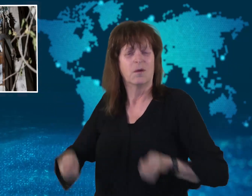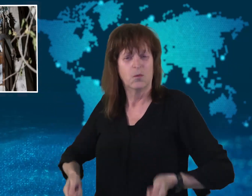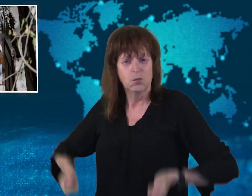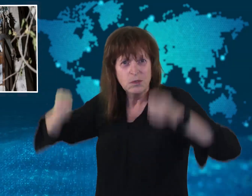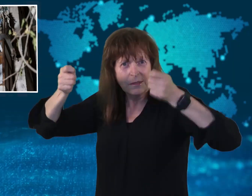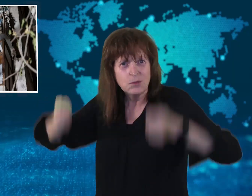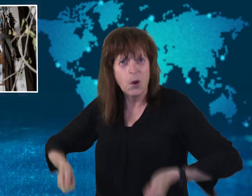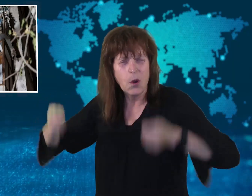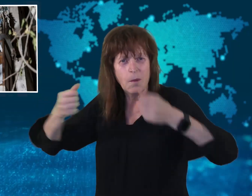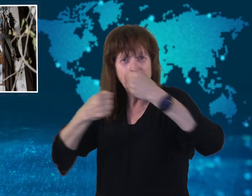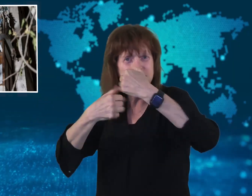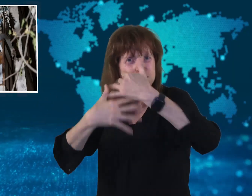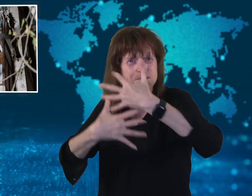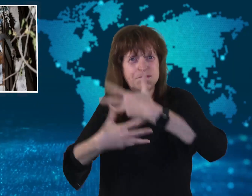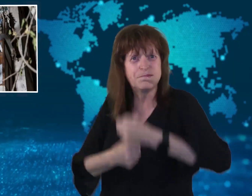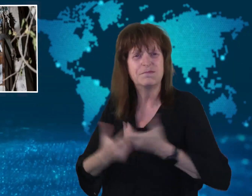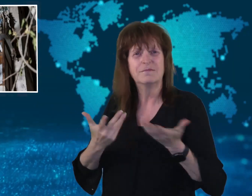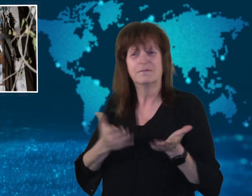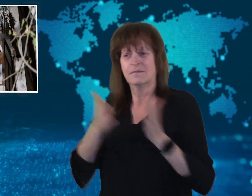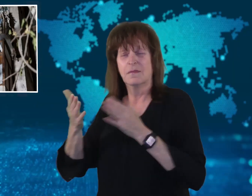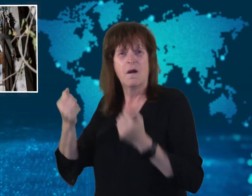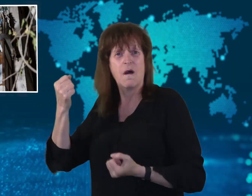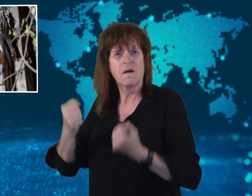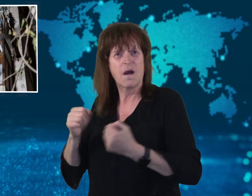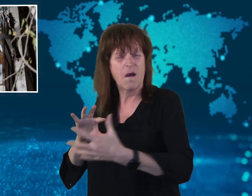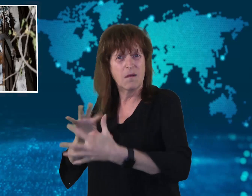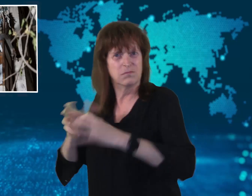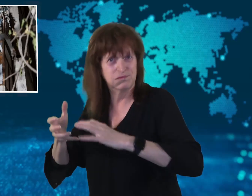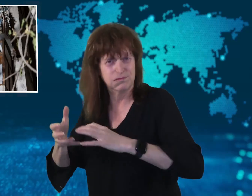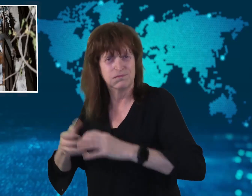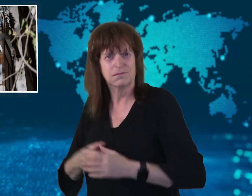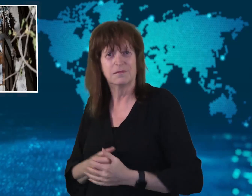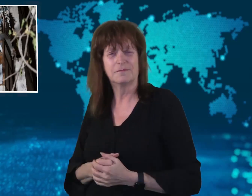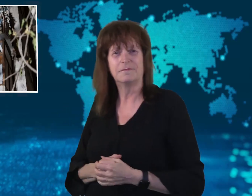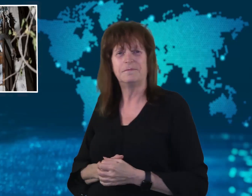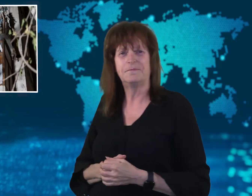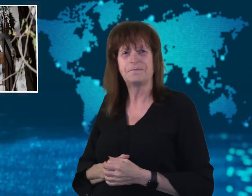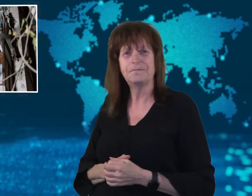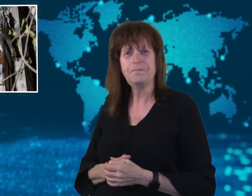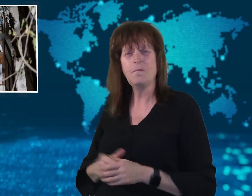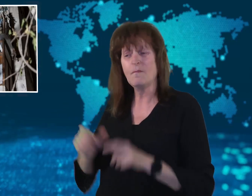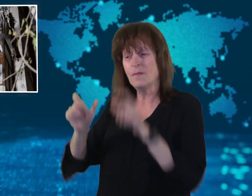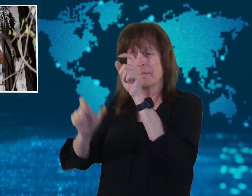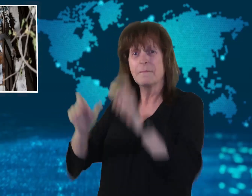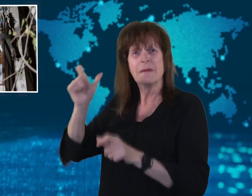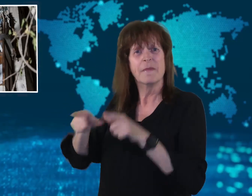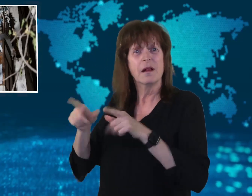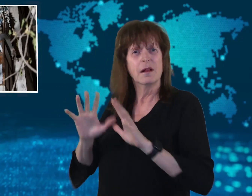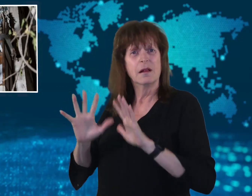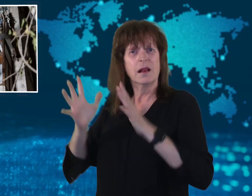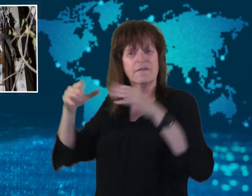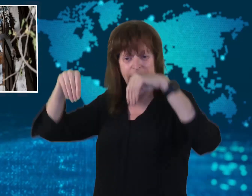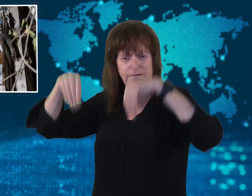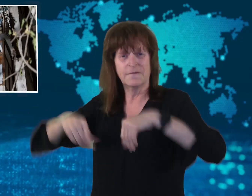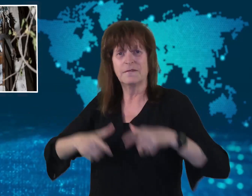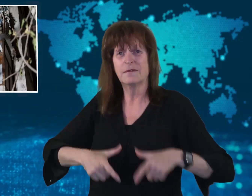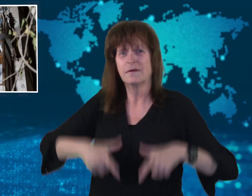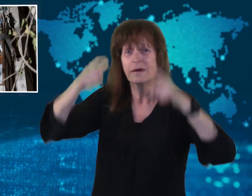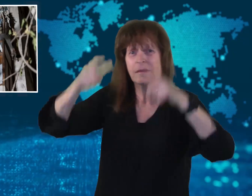Photos could be seen online of damaged buildings, shattered windows, and damaged cars.